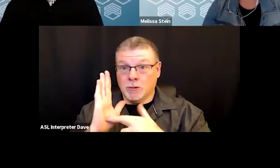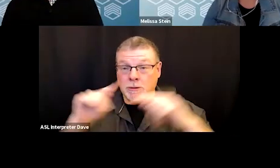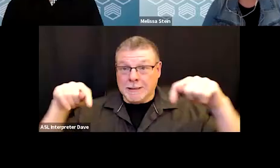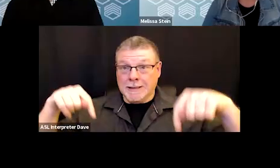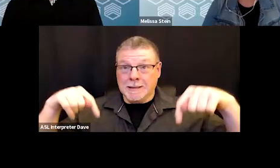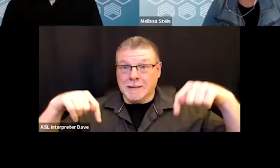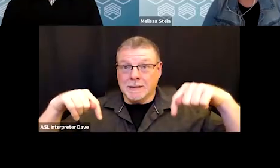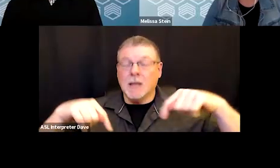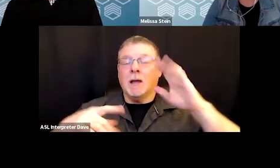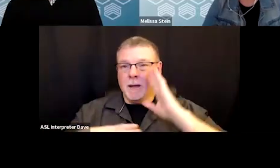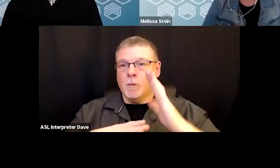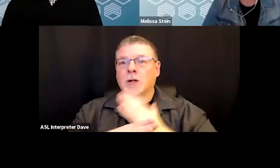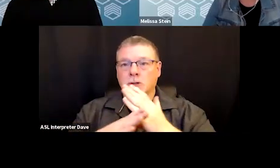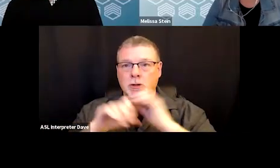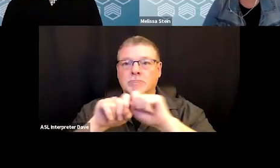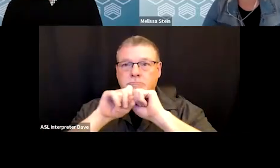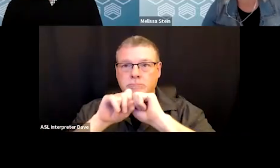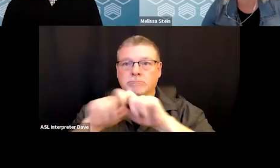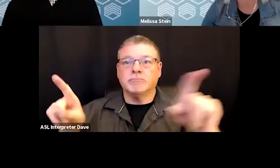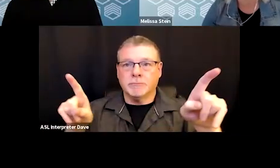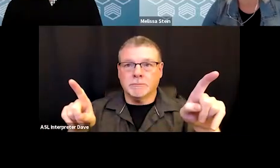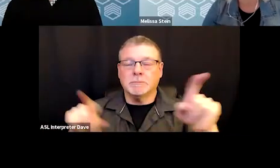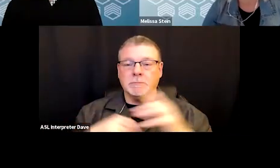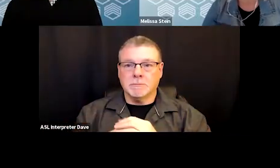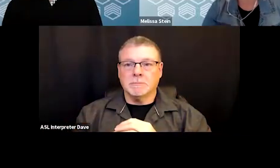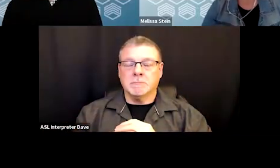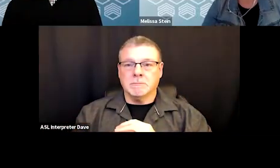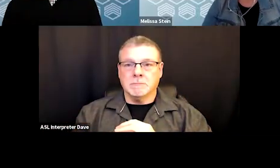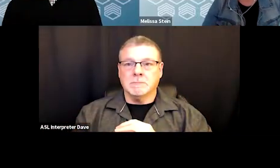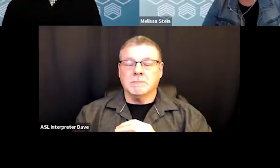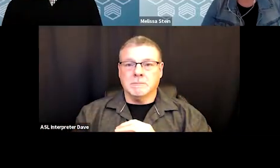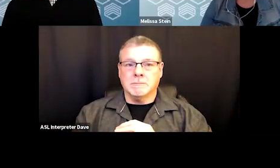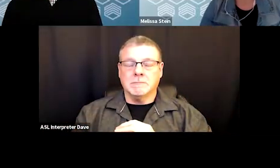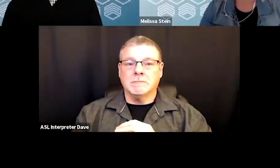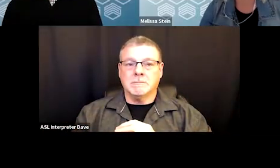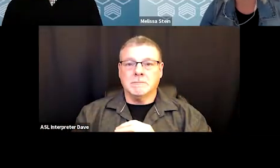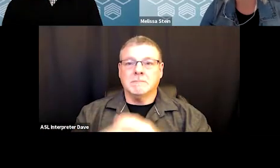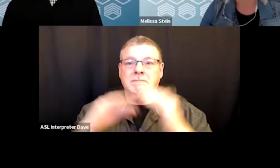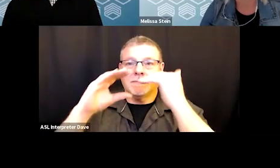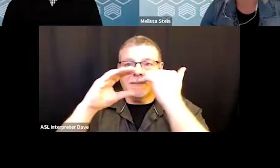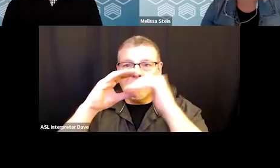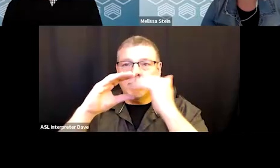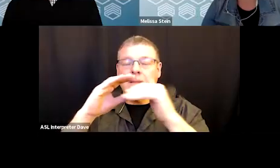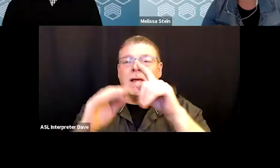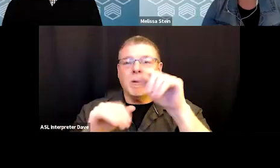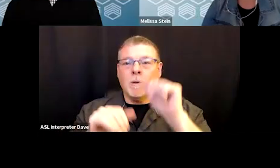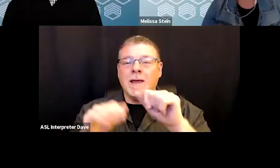we will share the slides directly to the email you used to register so that you can access those references